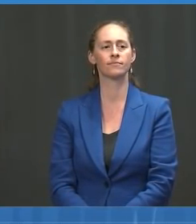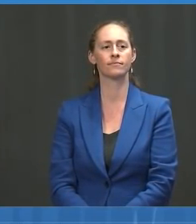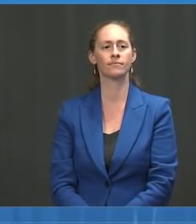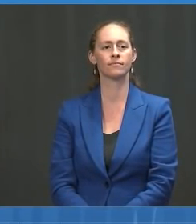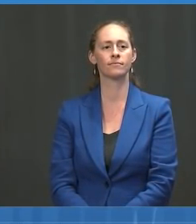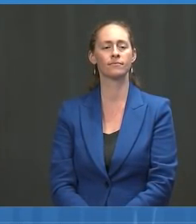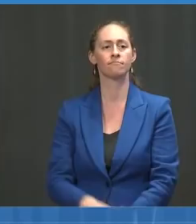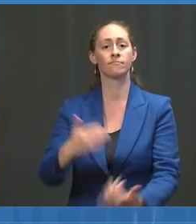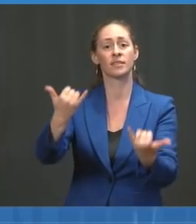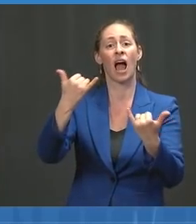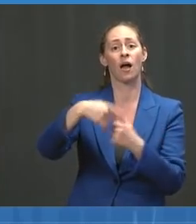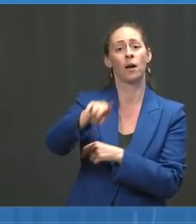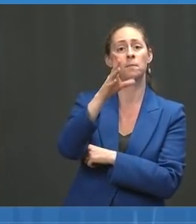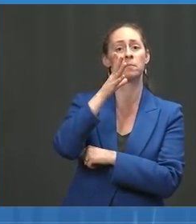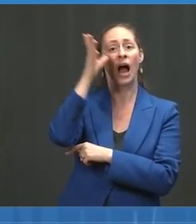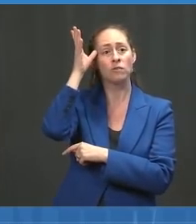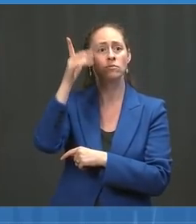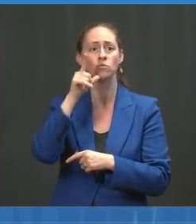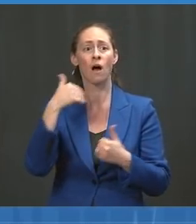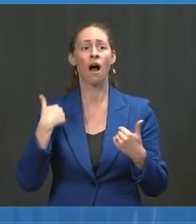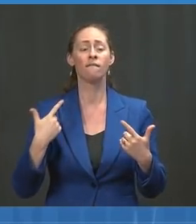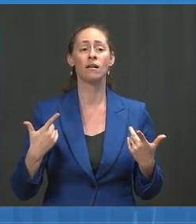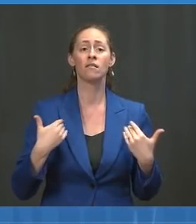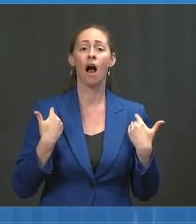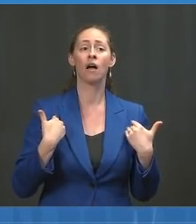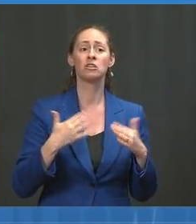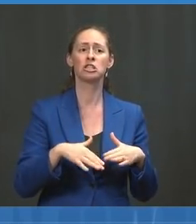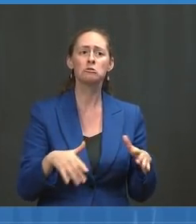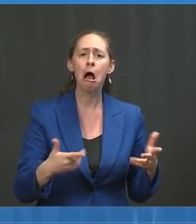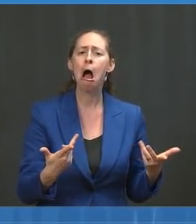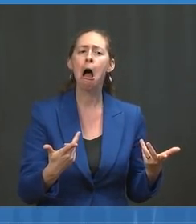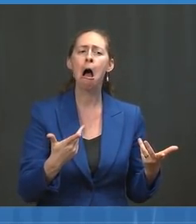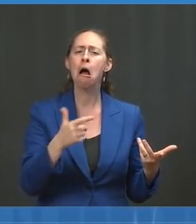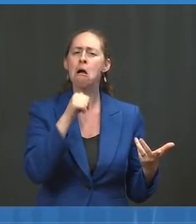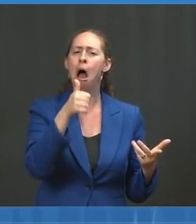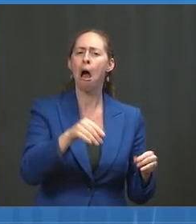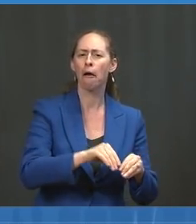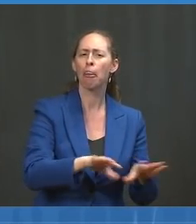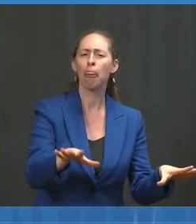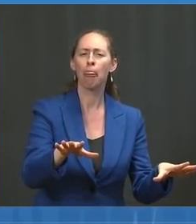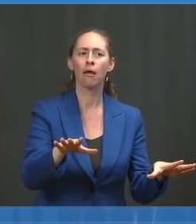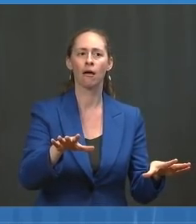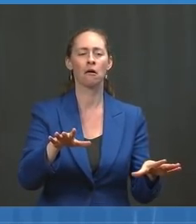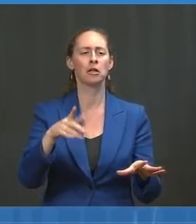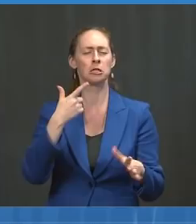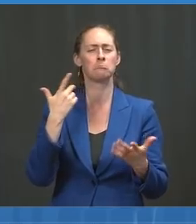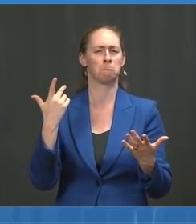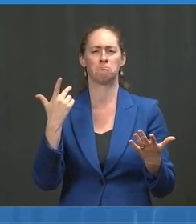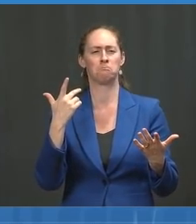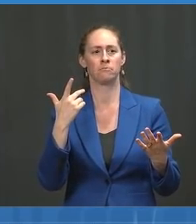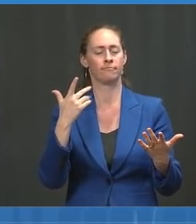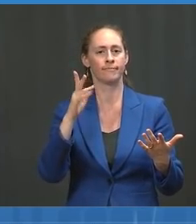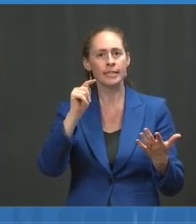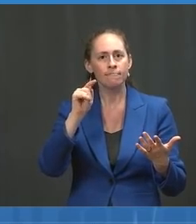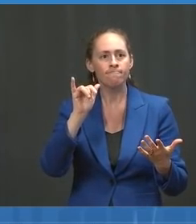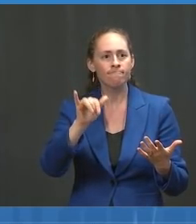do not spread the virus as effectively as adults, but there have recently been studies that challenge that.